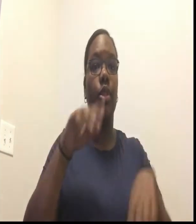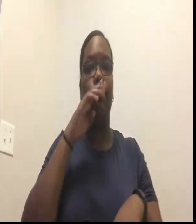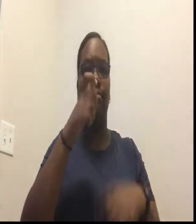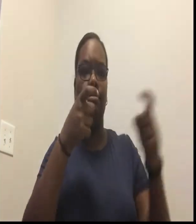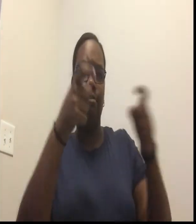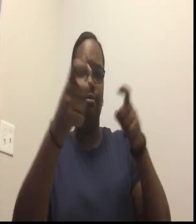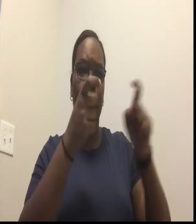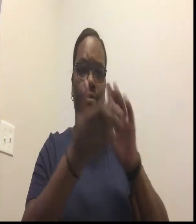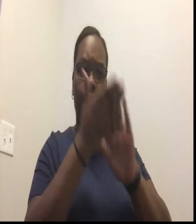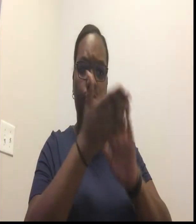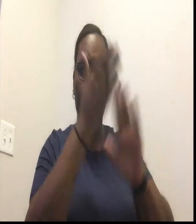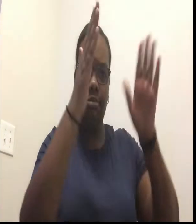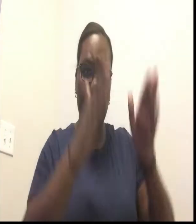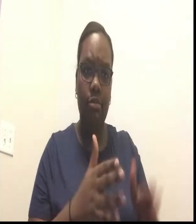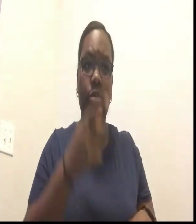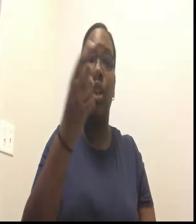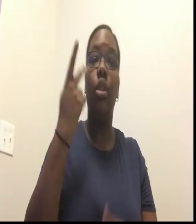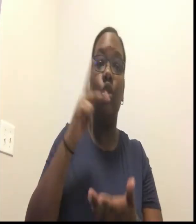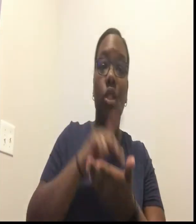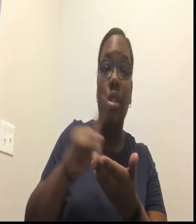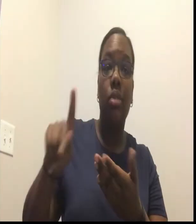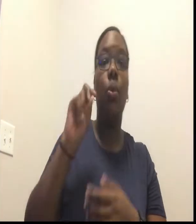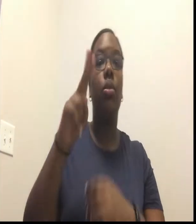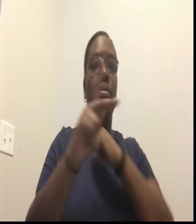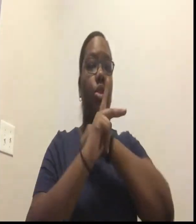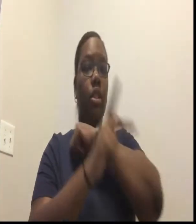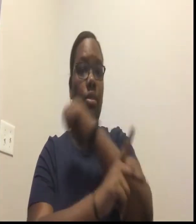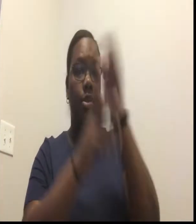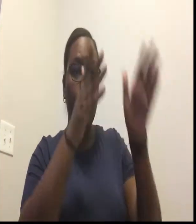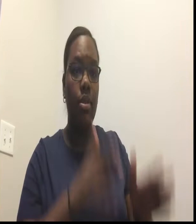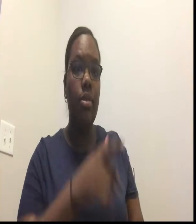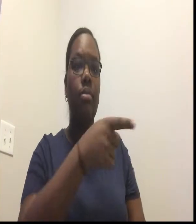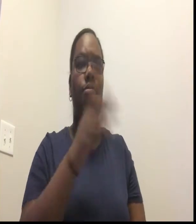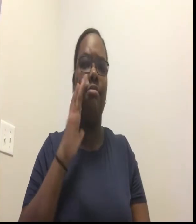chair, it can be the presiding officer, the secretary, the parliamentarian, and